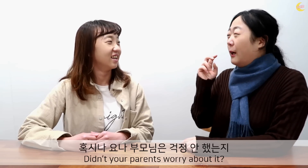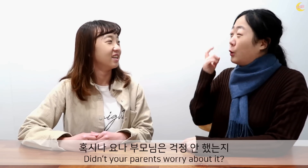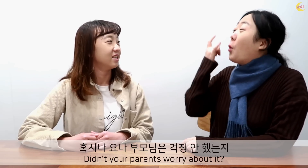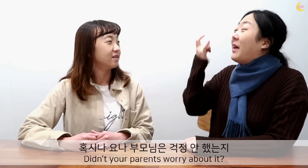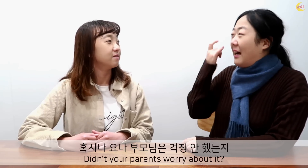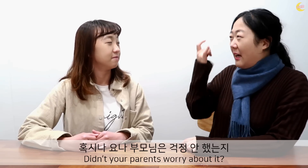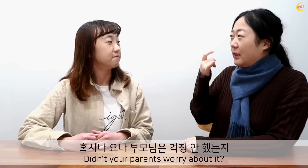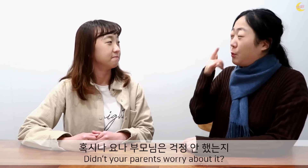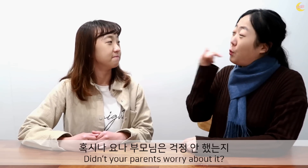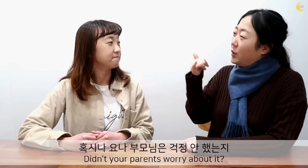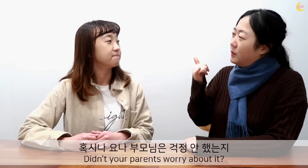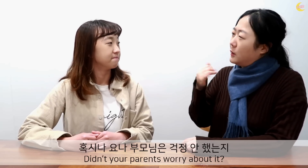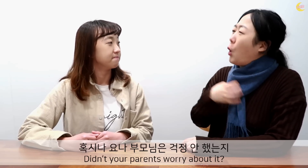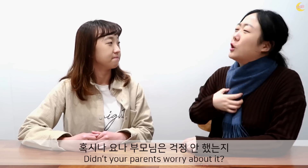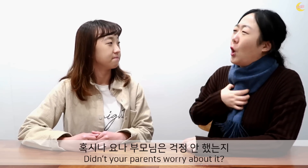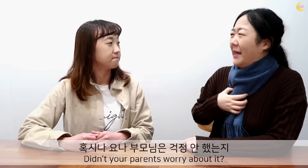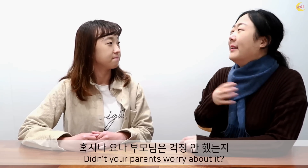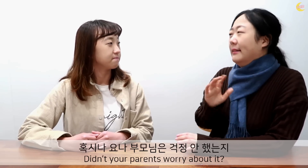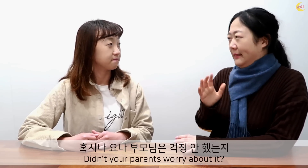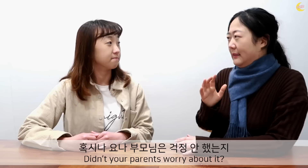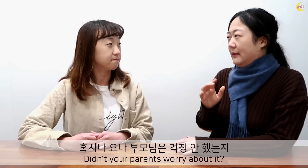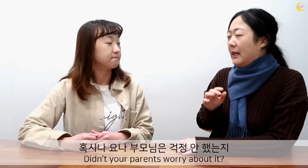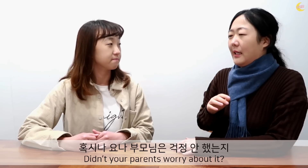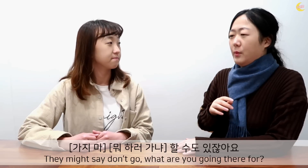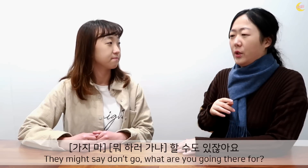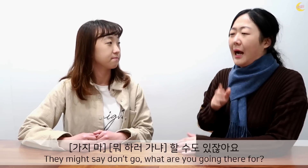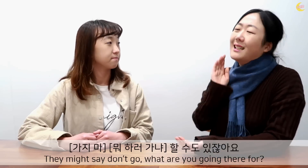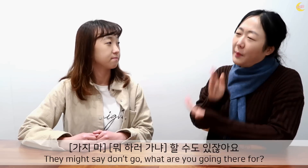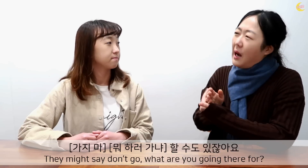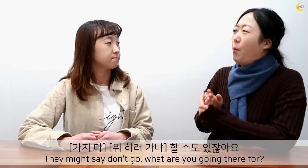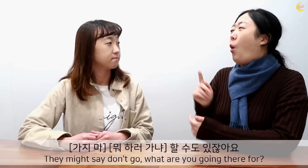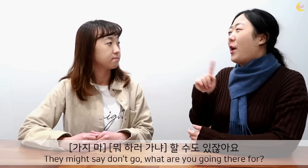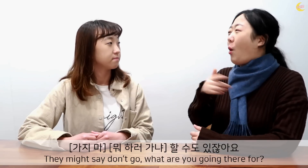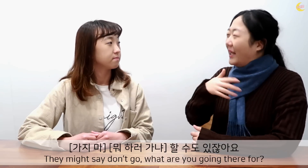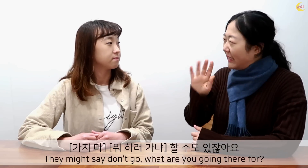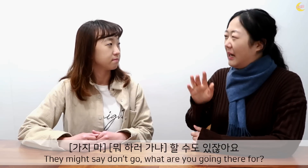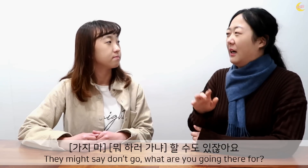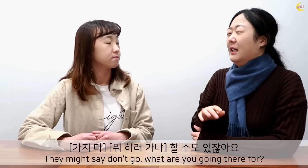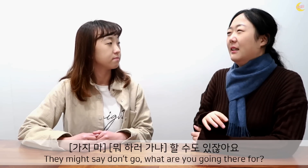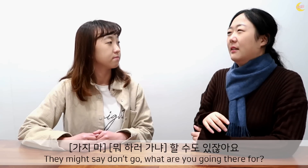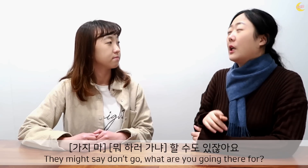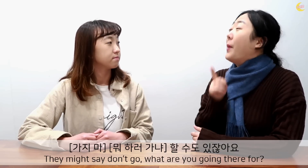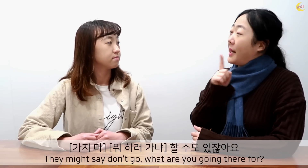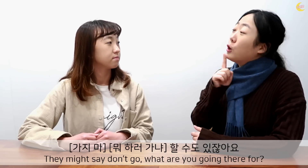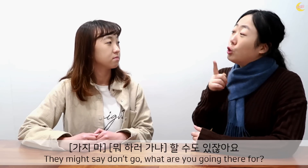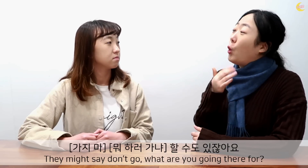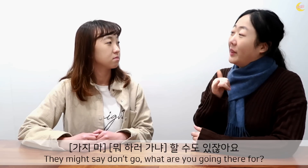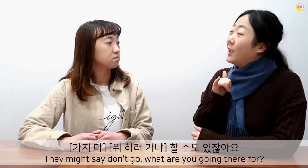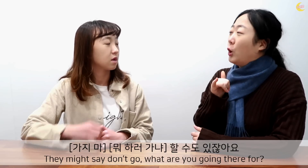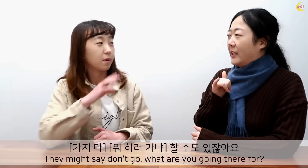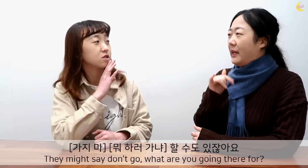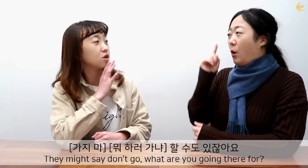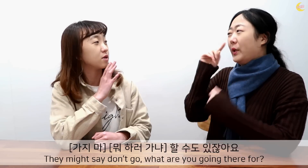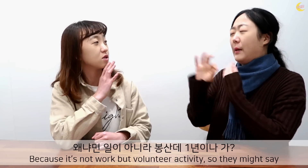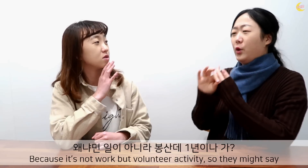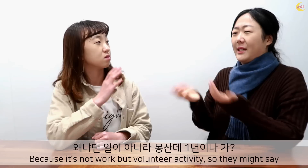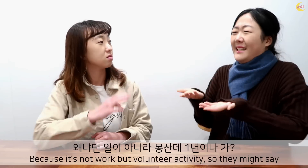Didn’t your parents worry about it? They might say don’t go, what are you going there for?